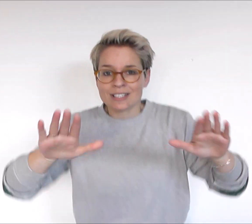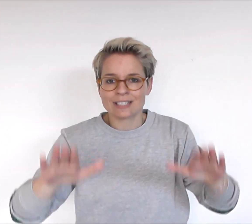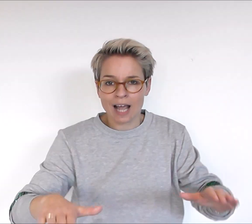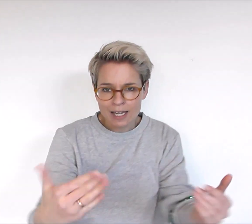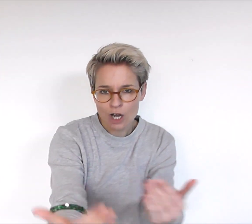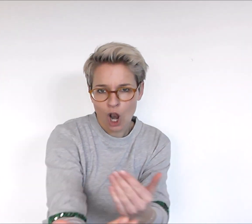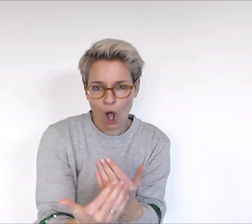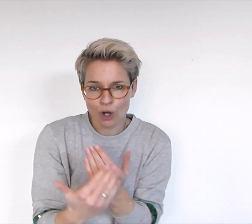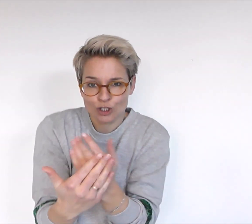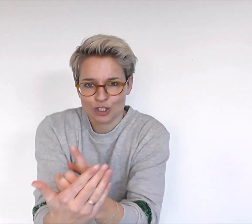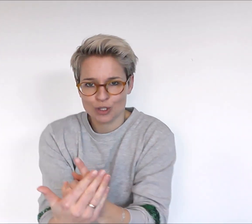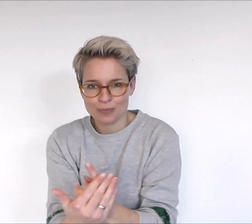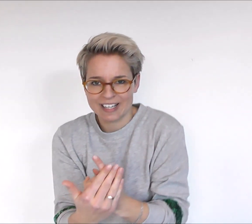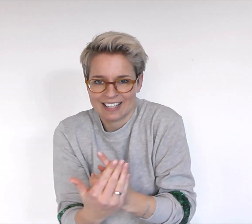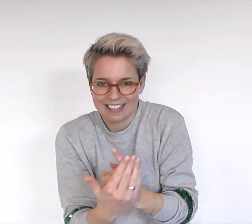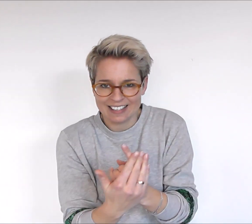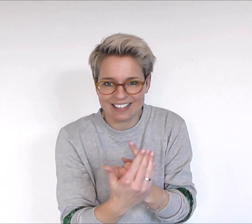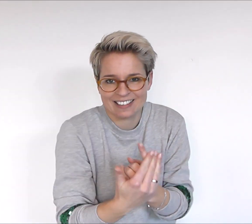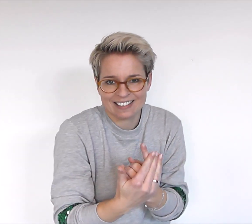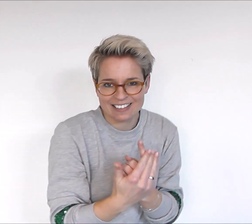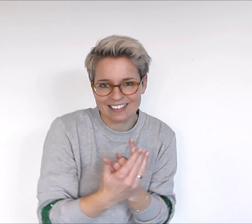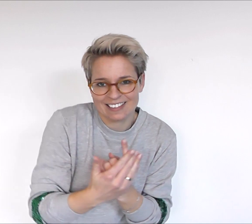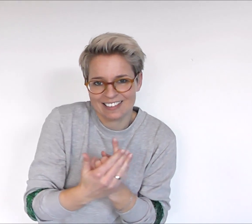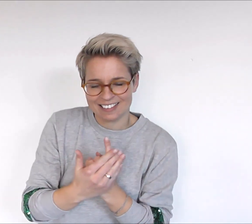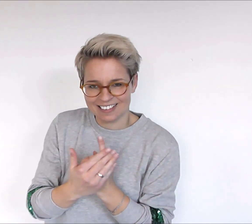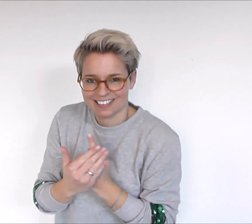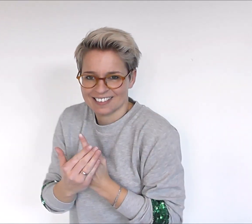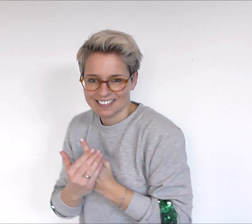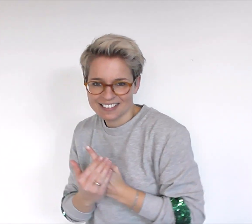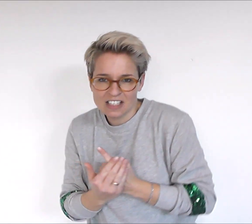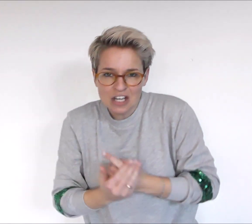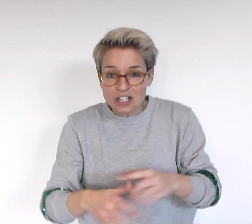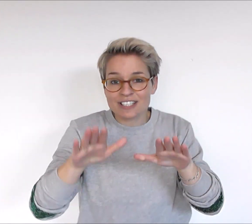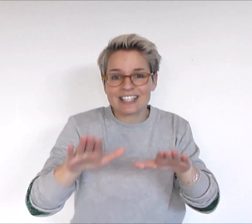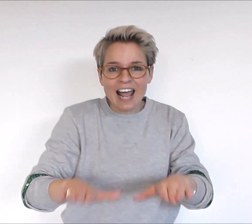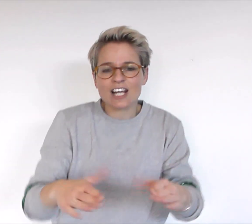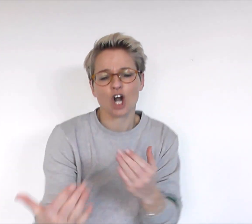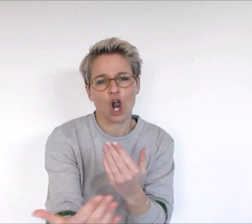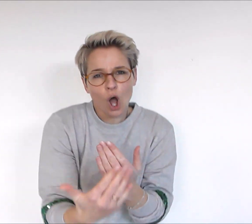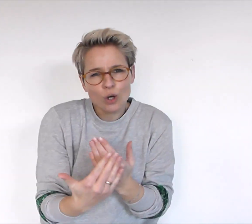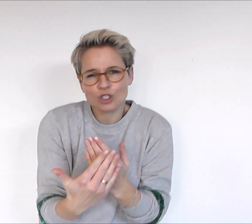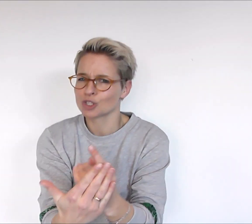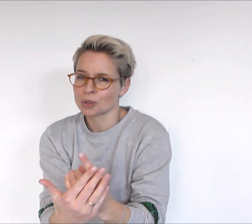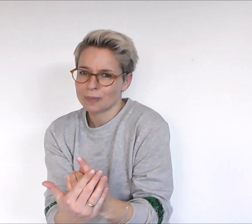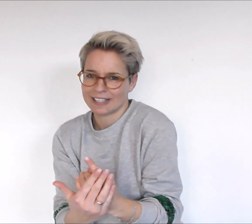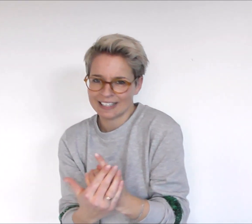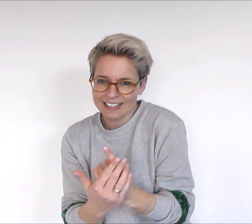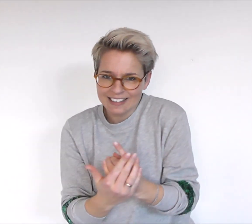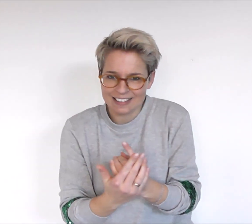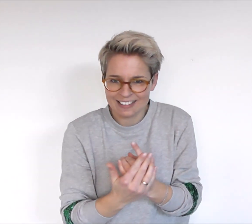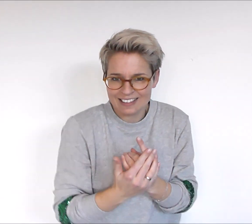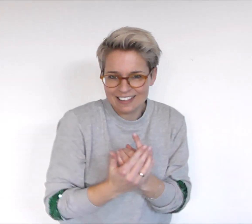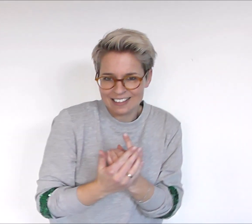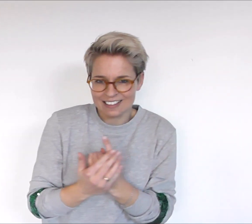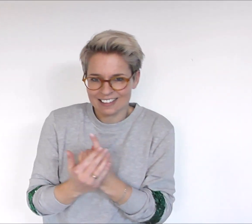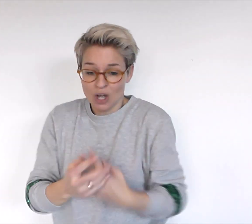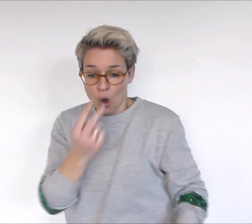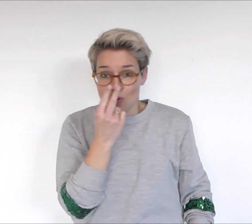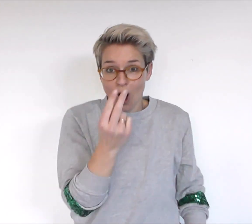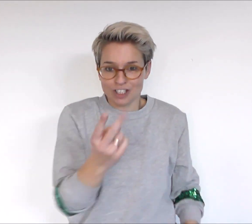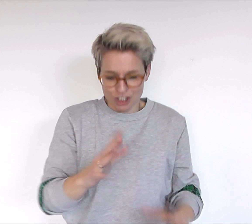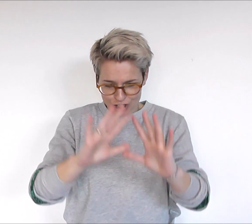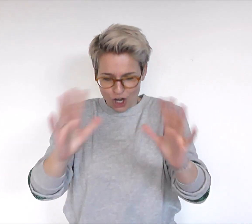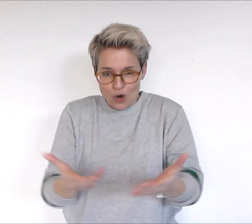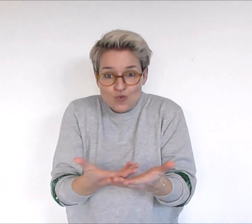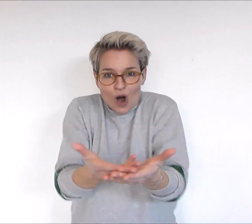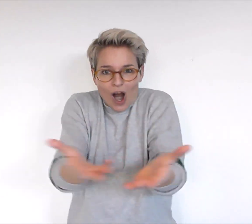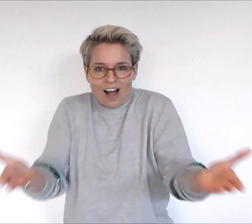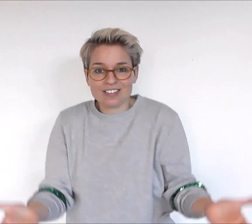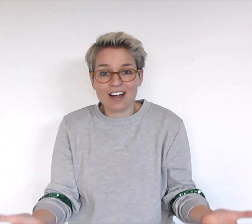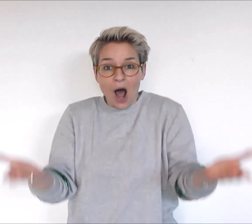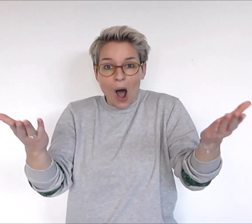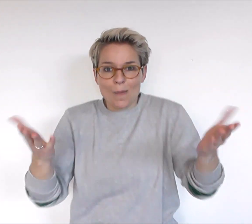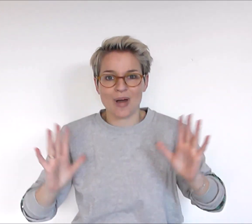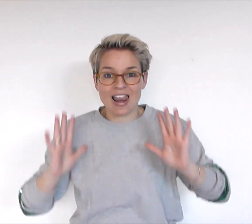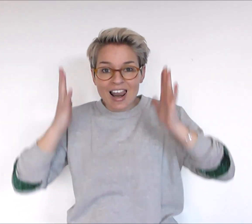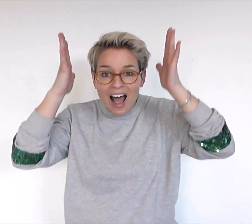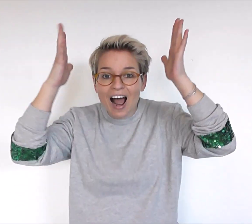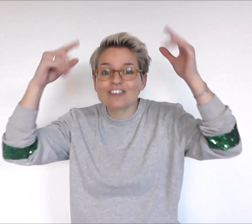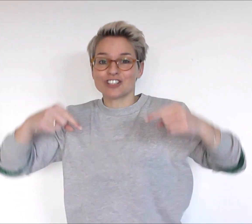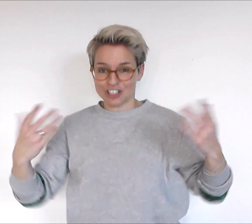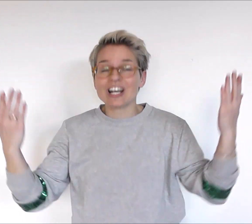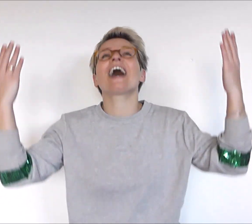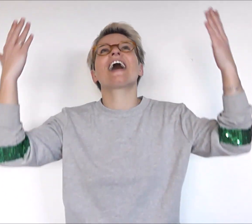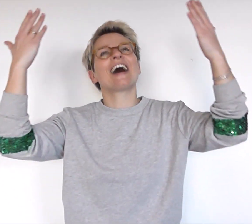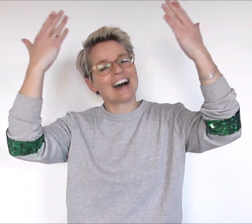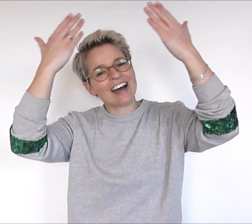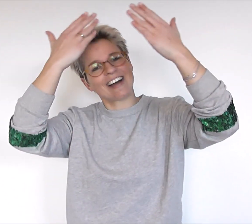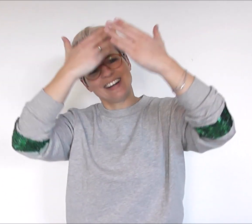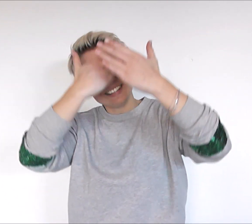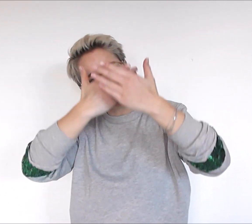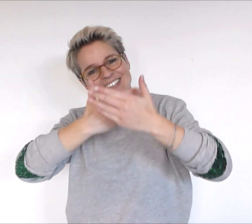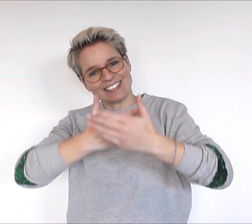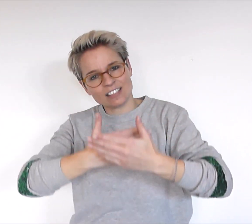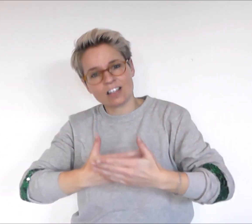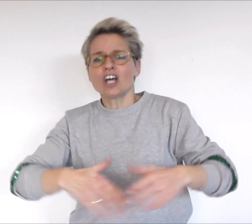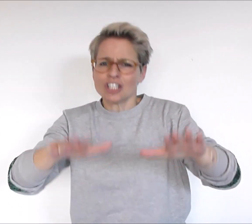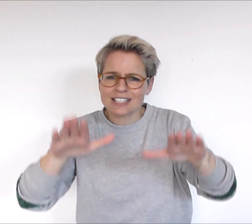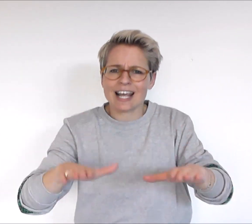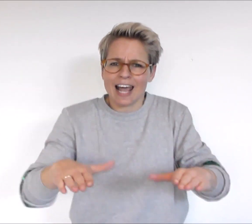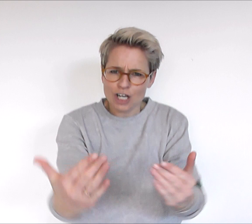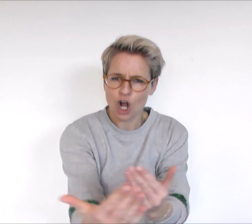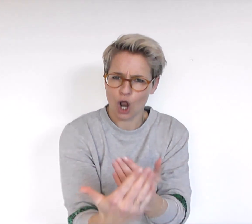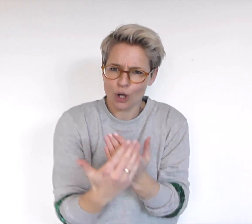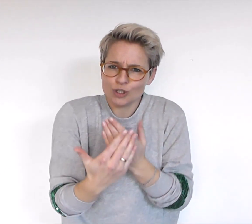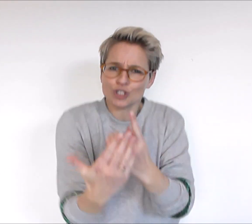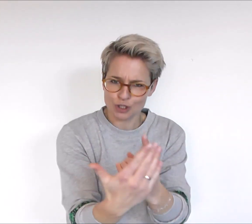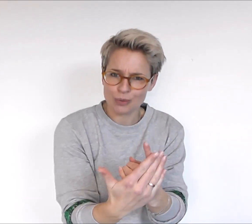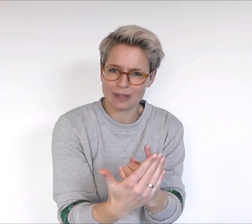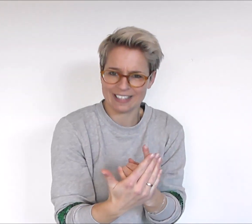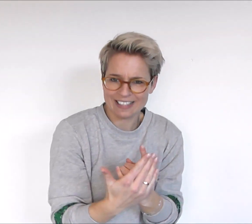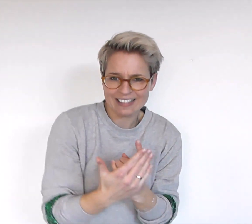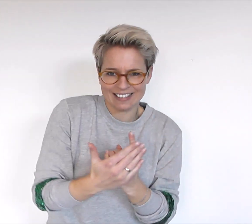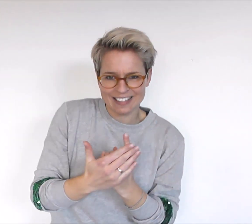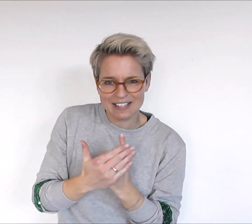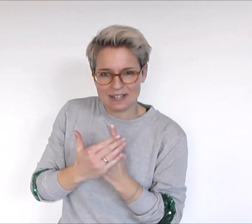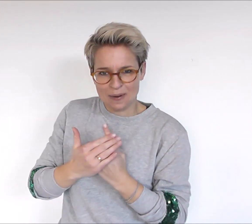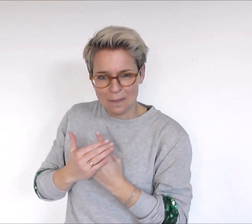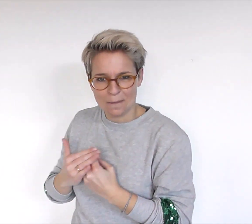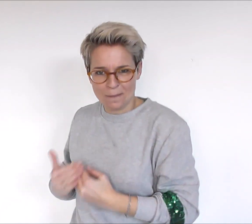Stay close to me Stay close to me Watch the world come alive tonight Stay close to me